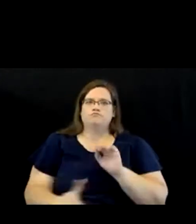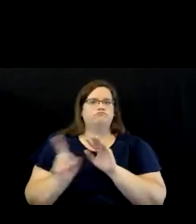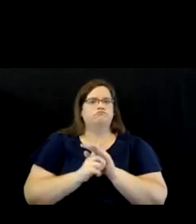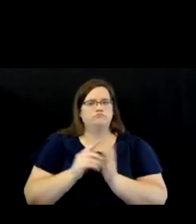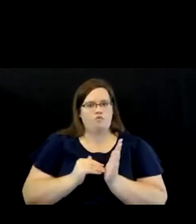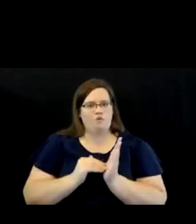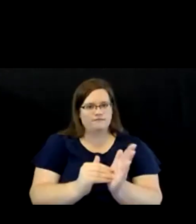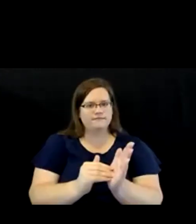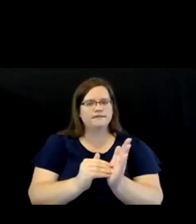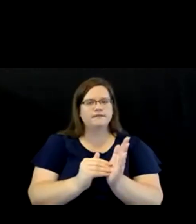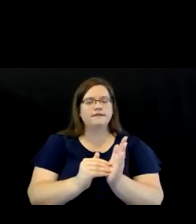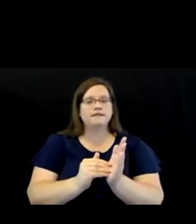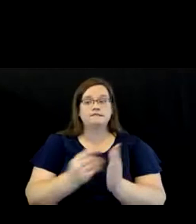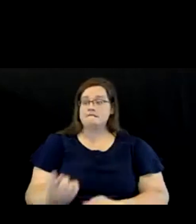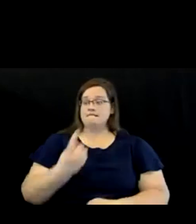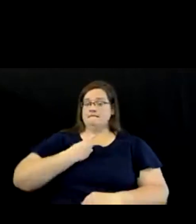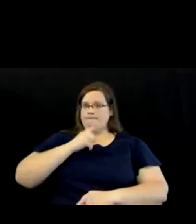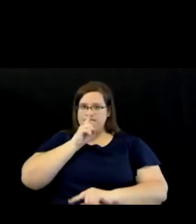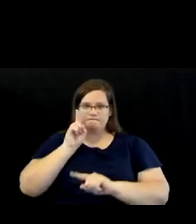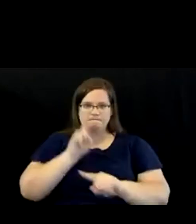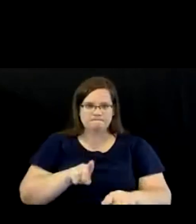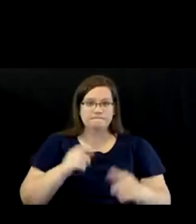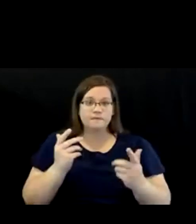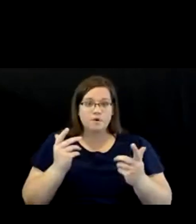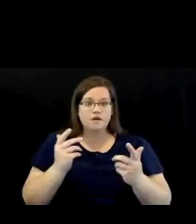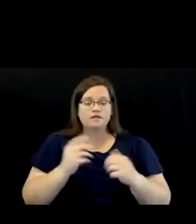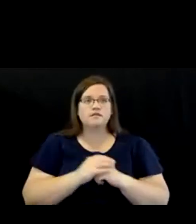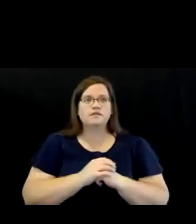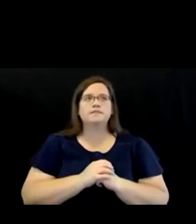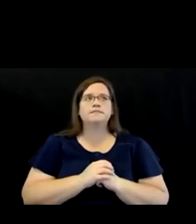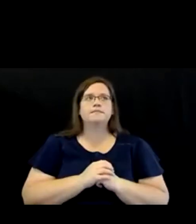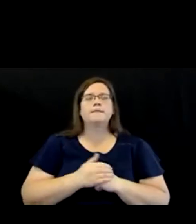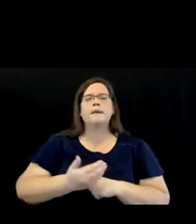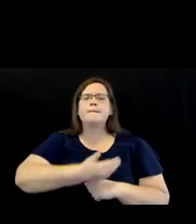to answer in my presentation is what are the best practices. What can CILs